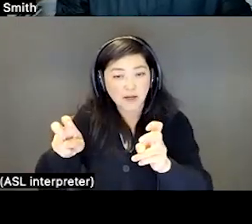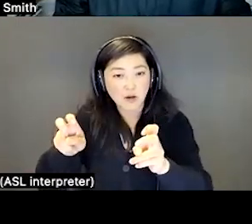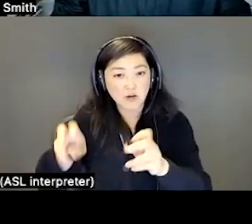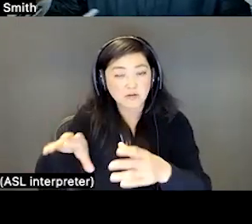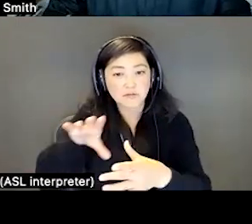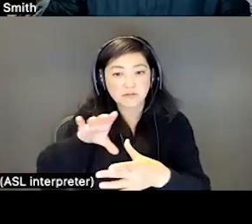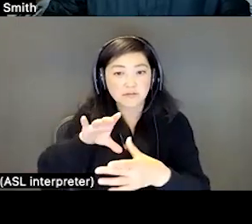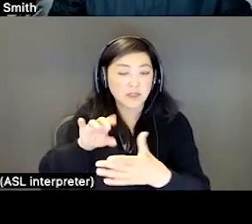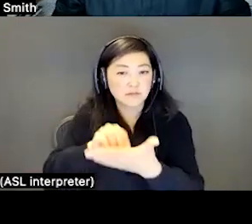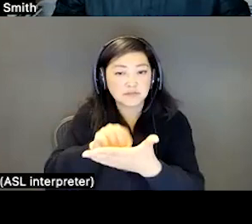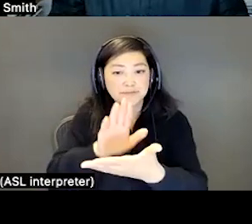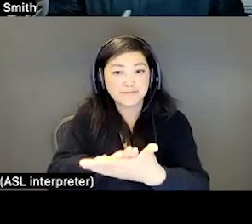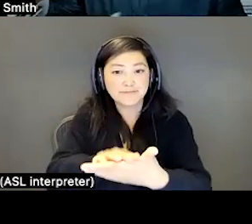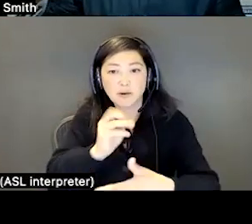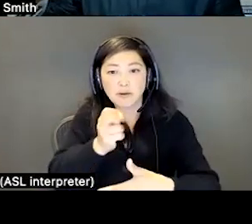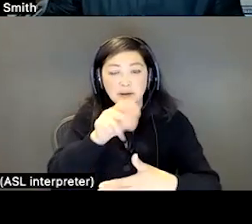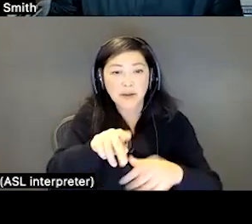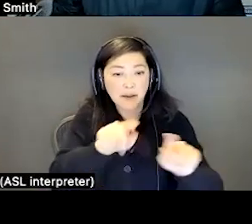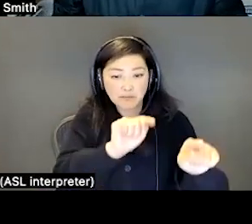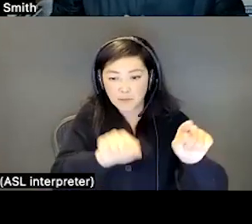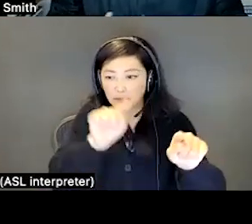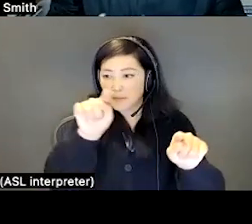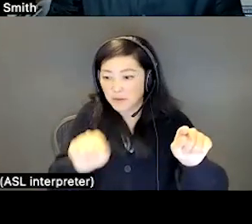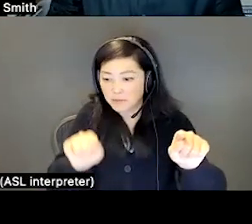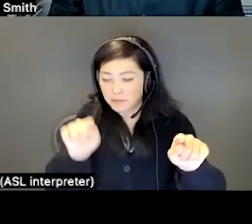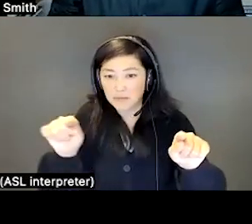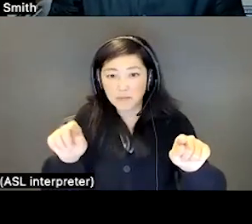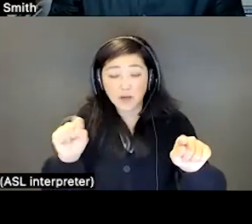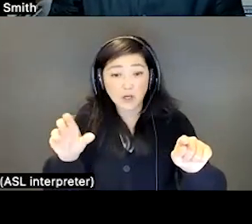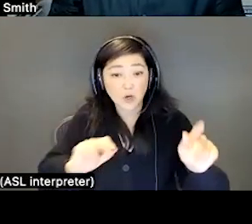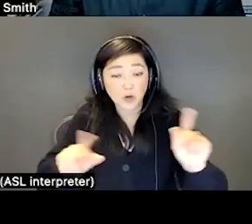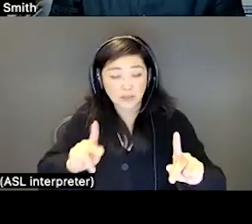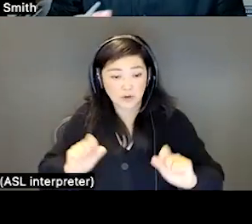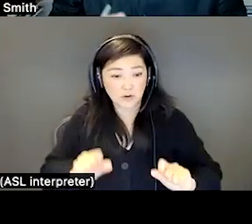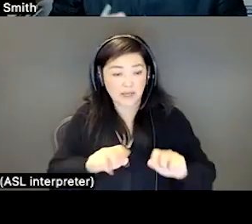people could explore them in a different way and look at it from a geographical perspective first."